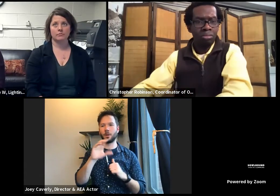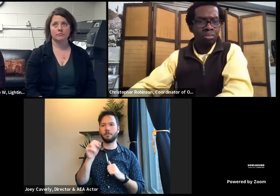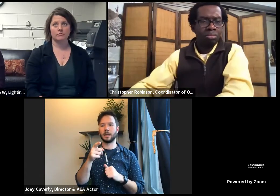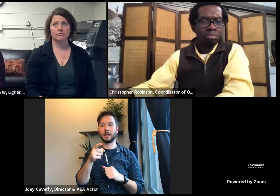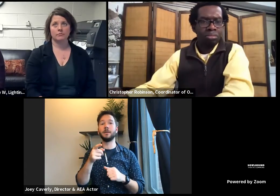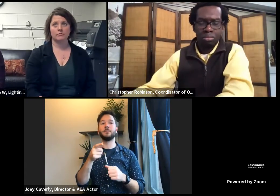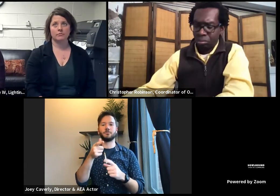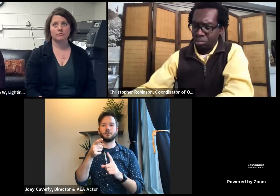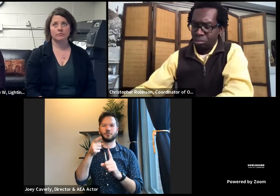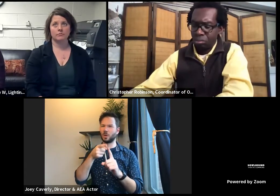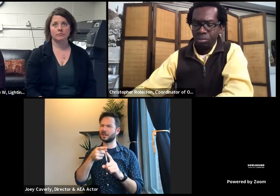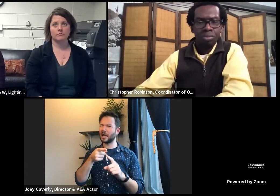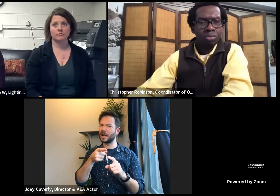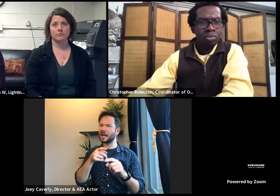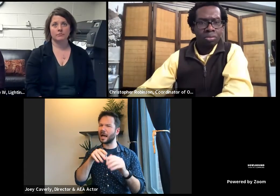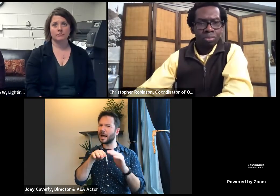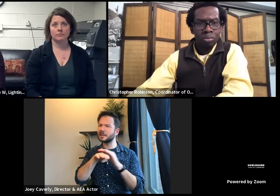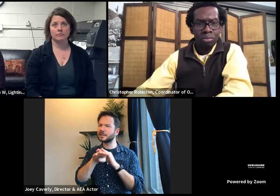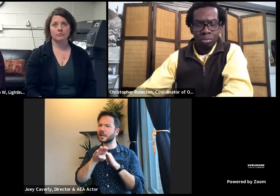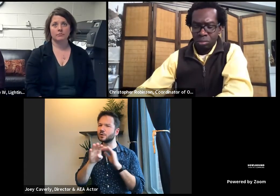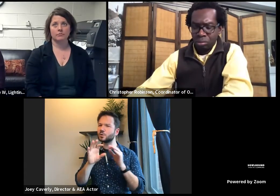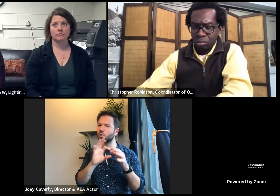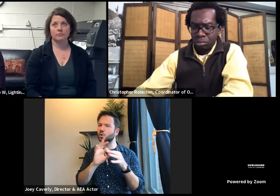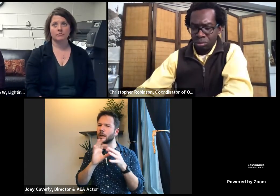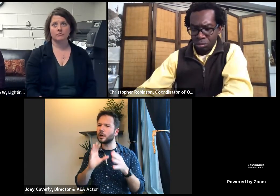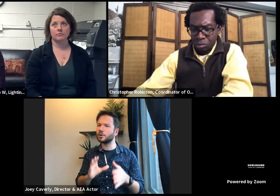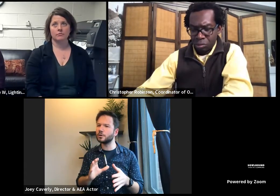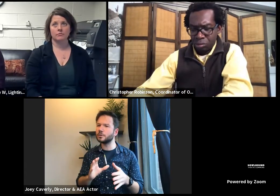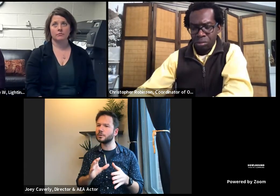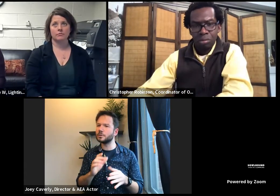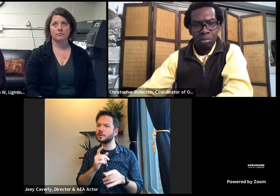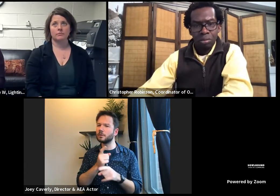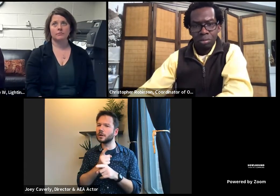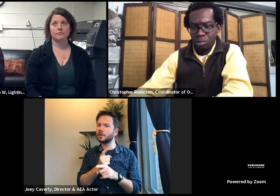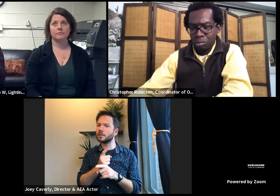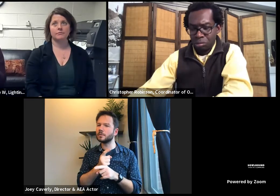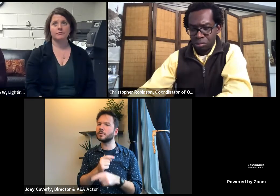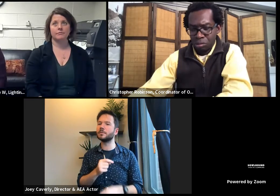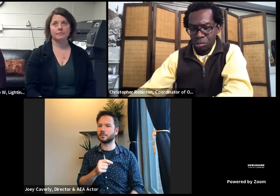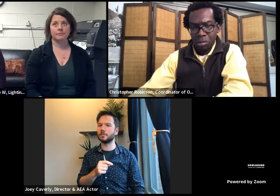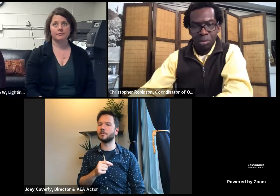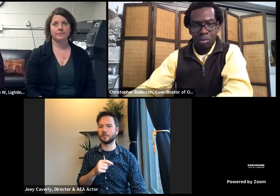Kala knows from working at Mosaic Theater Company as the access coordinator, is that right?